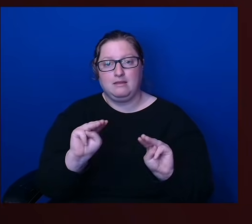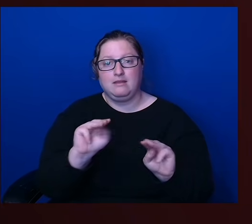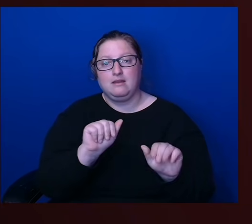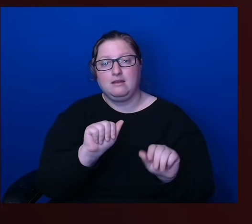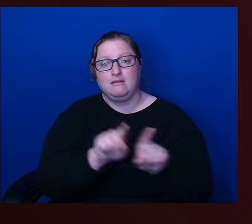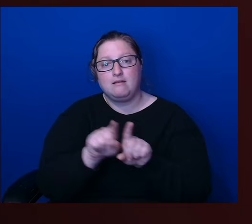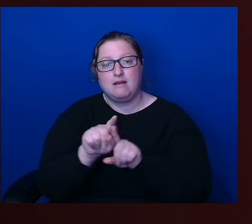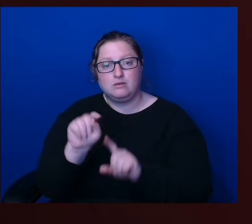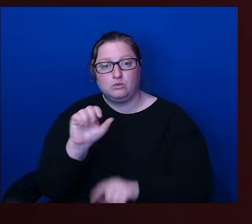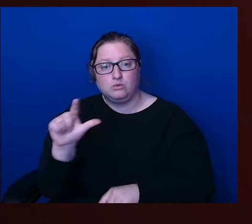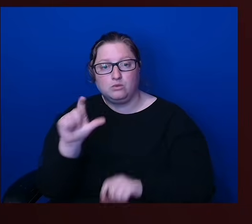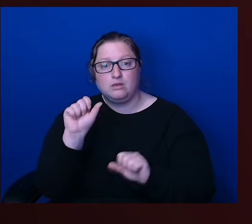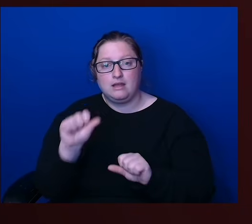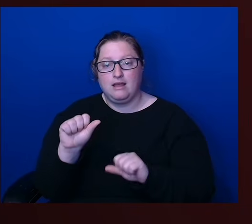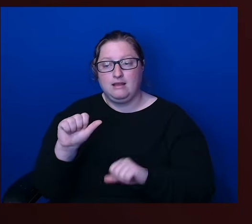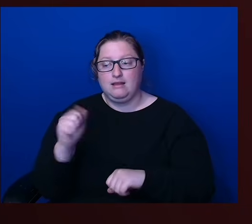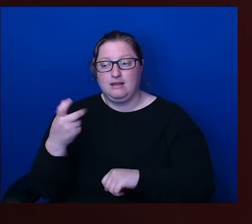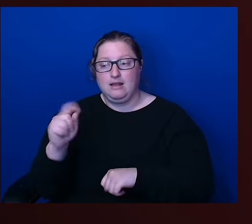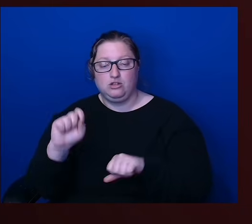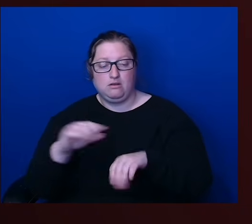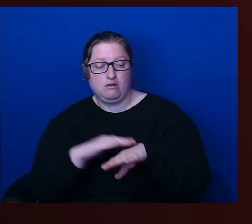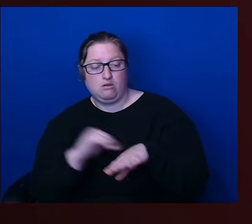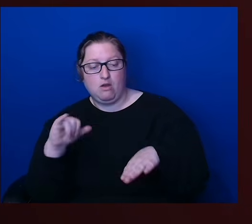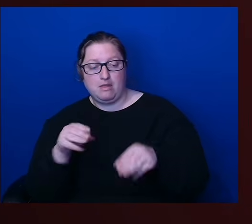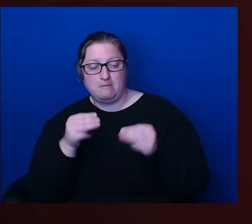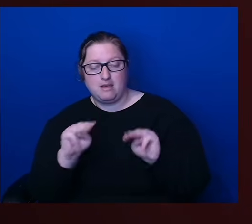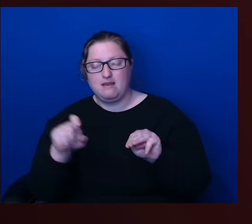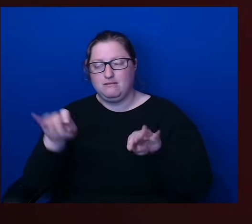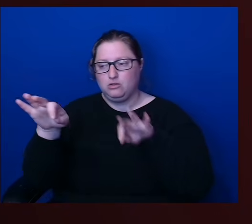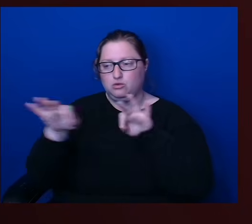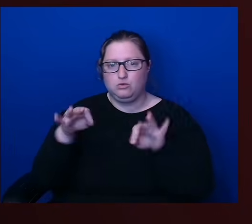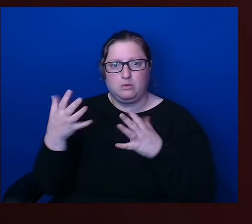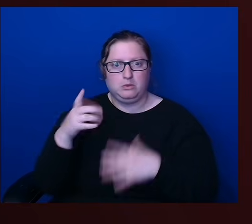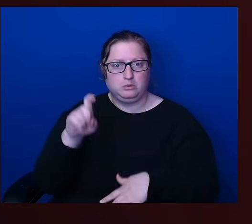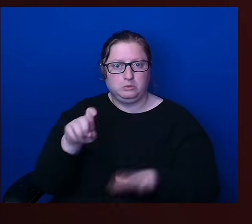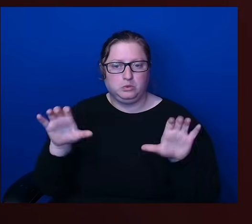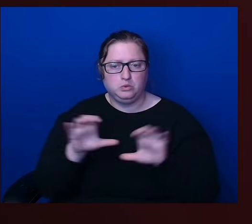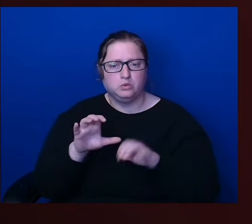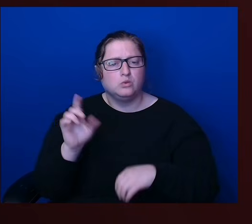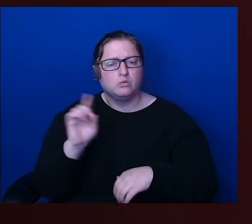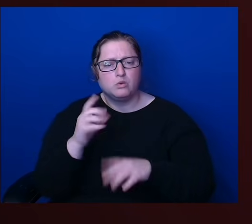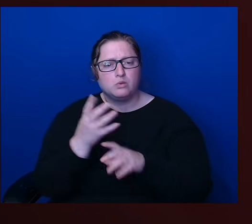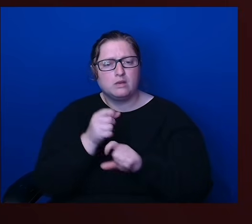to describe what it does. Here where do we get those tools from? If you look here,